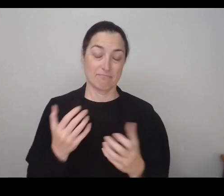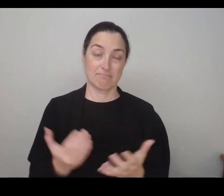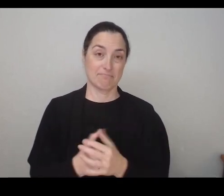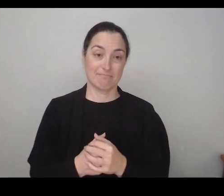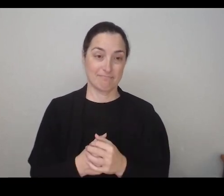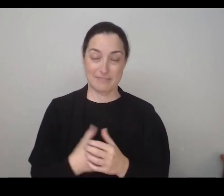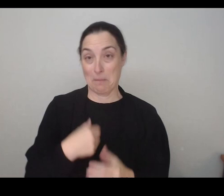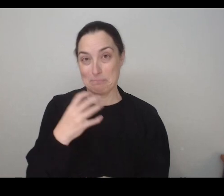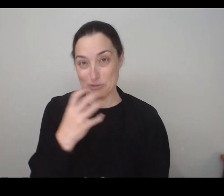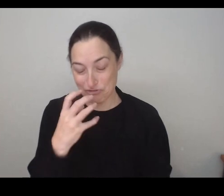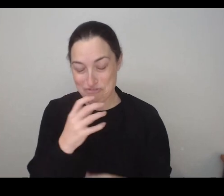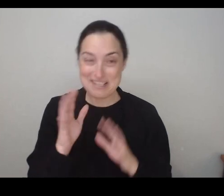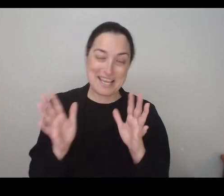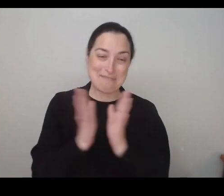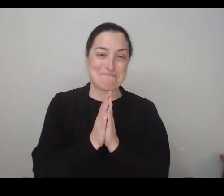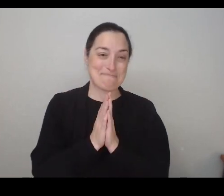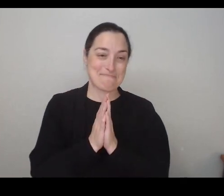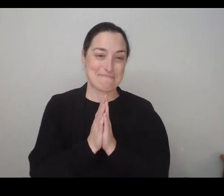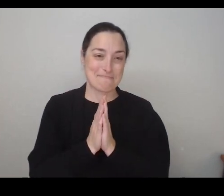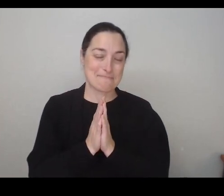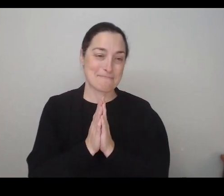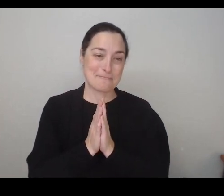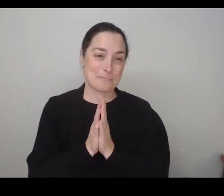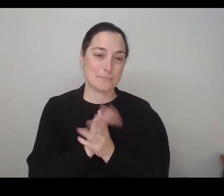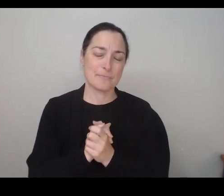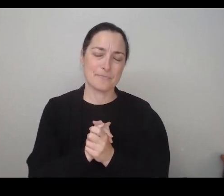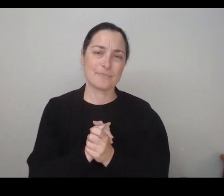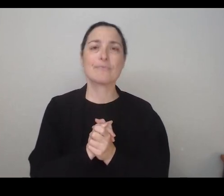but I mean, when you look at Gauguin,